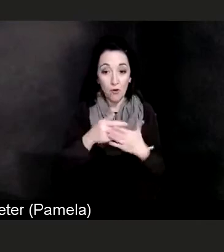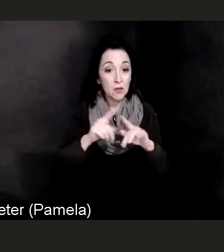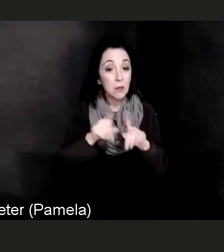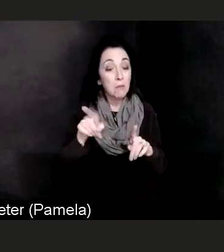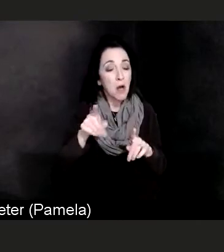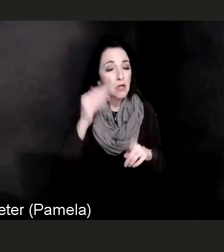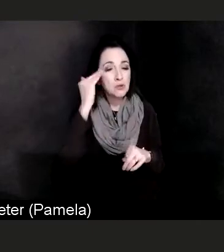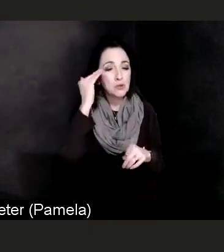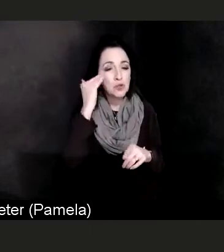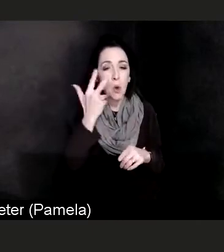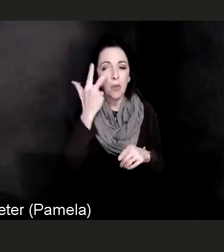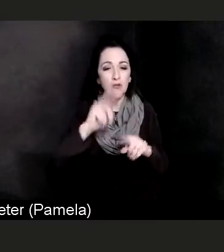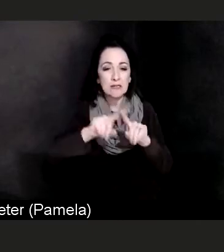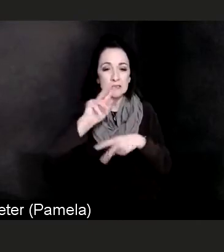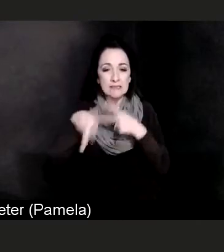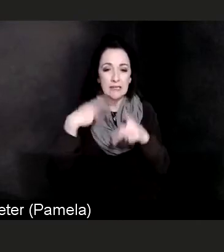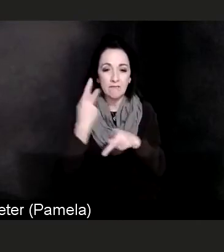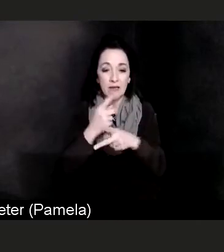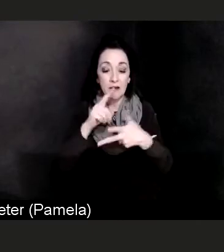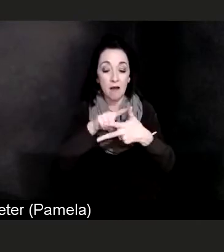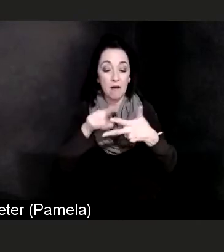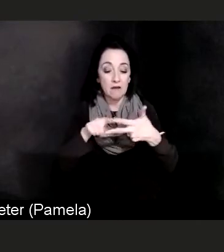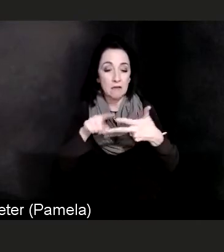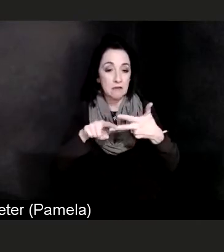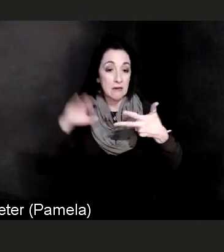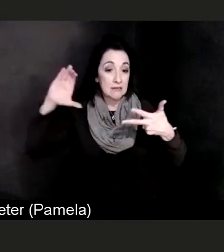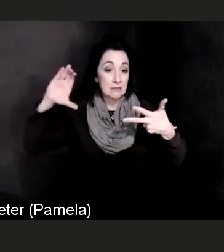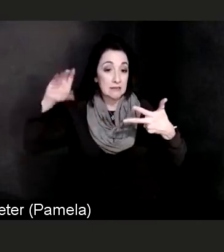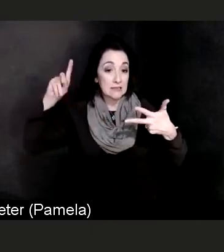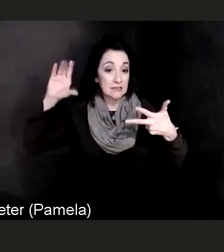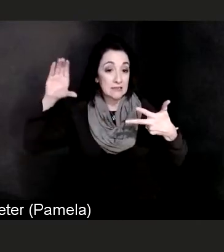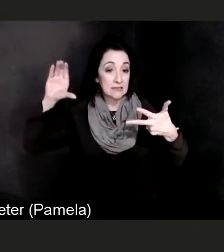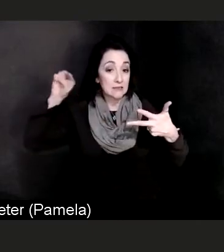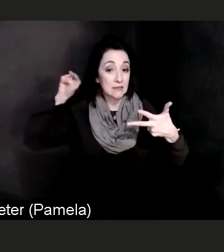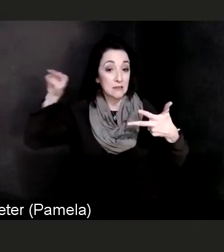that the Center for Disease Control is currently monitoring.